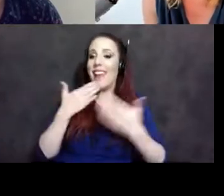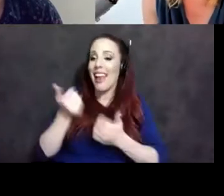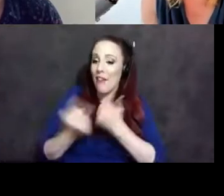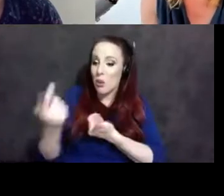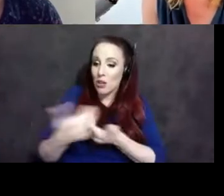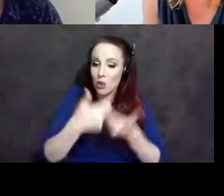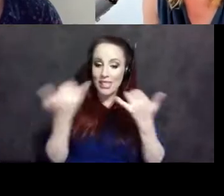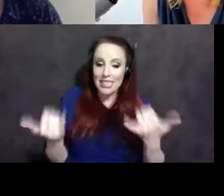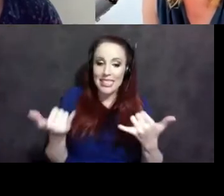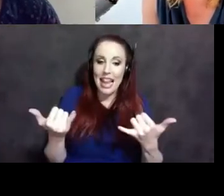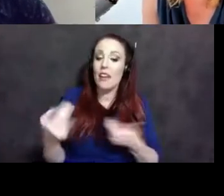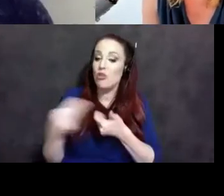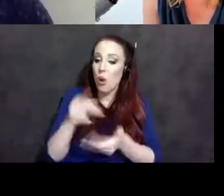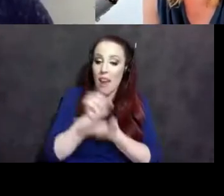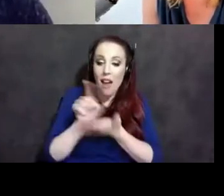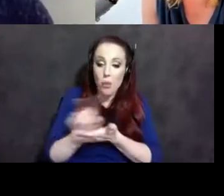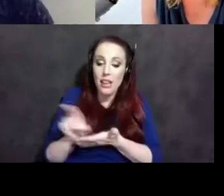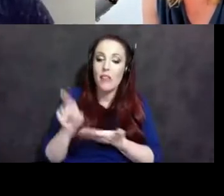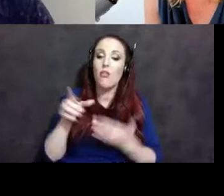Join us each week for Meeting with Empathy and Allyship.